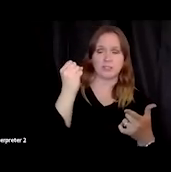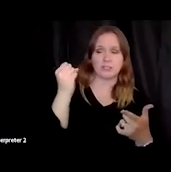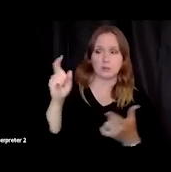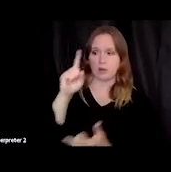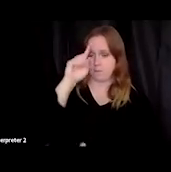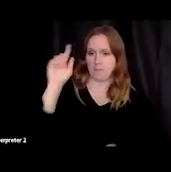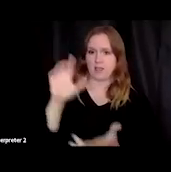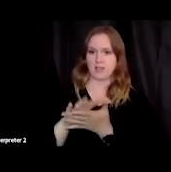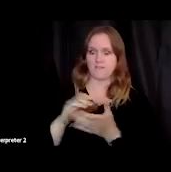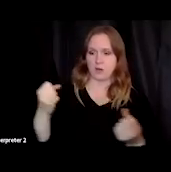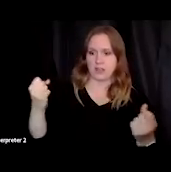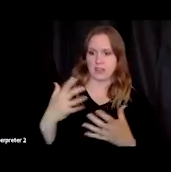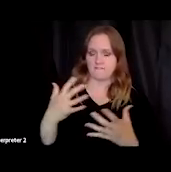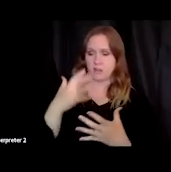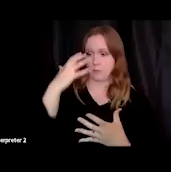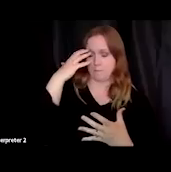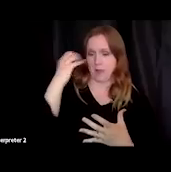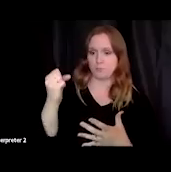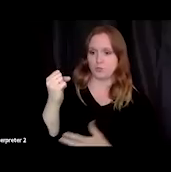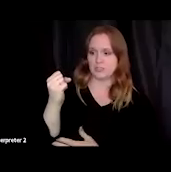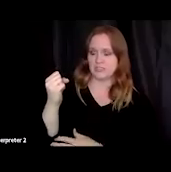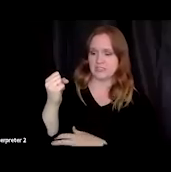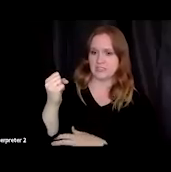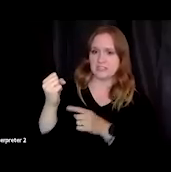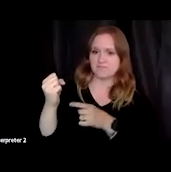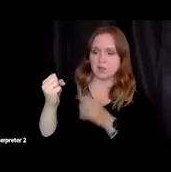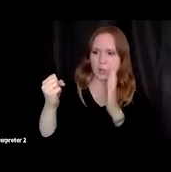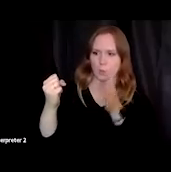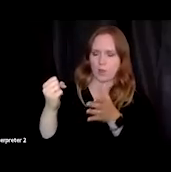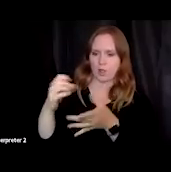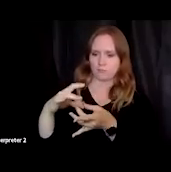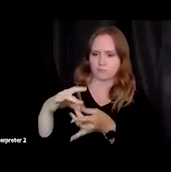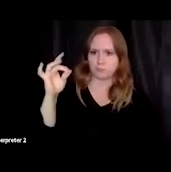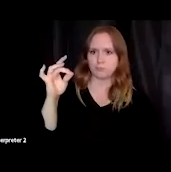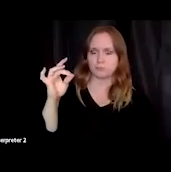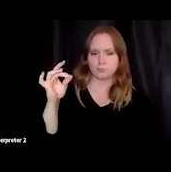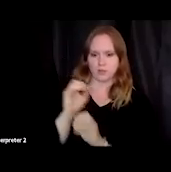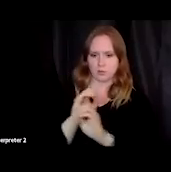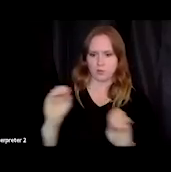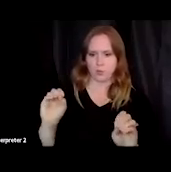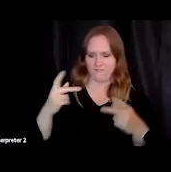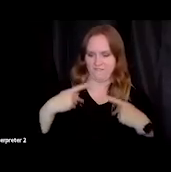or fear that memories will somehow disappear without the physical object that contains the memory.